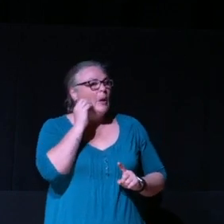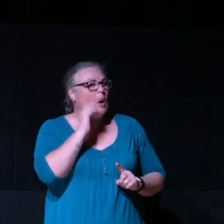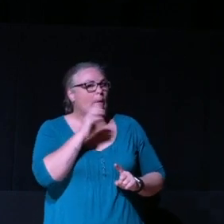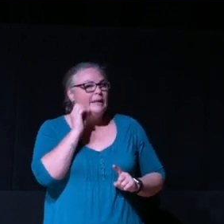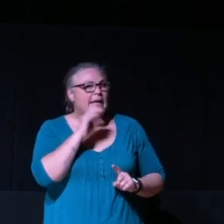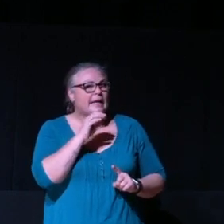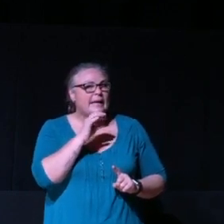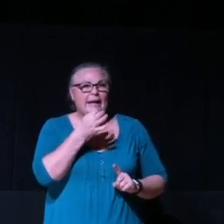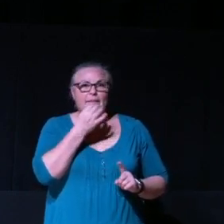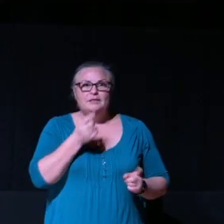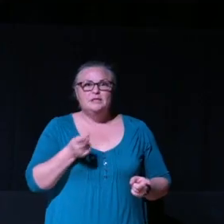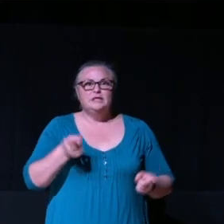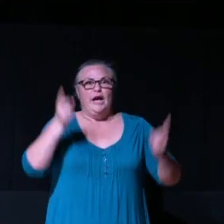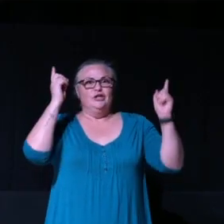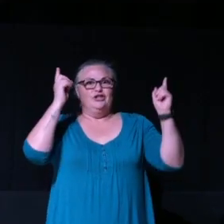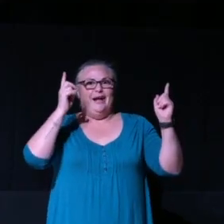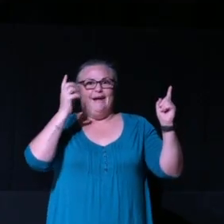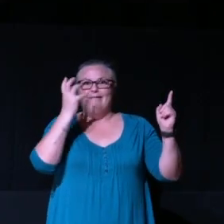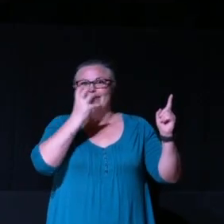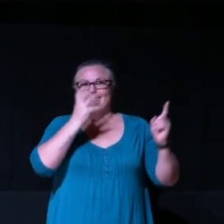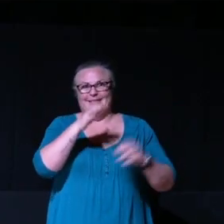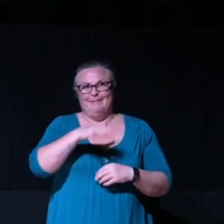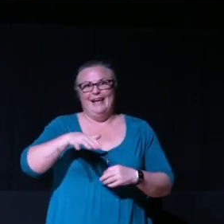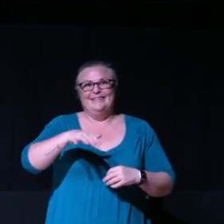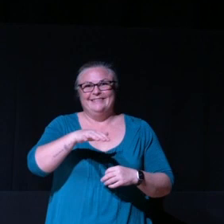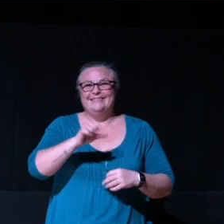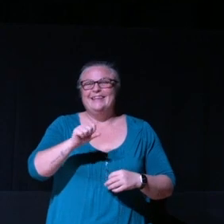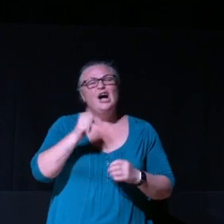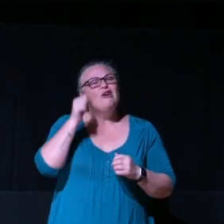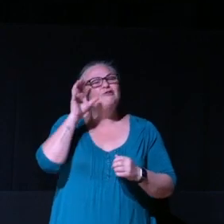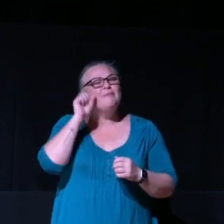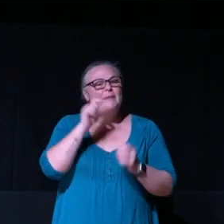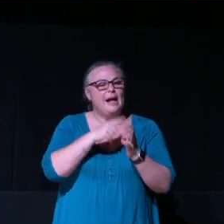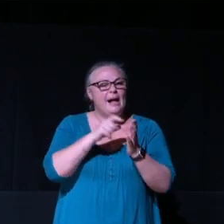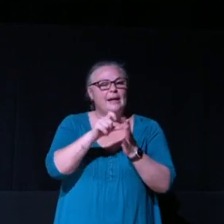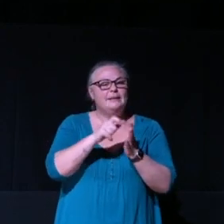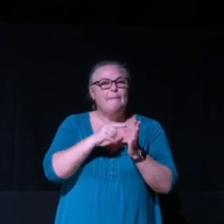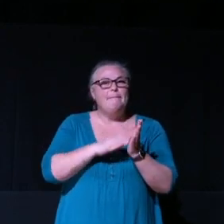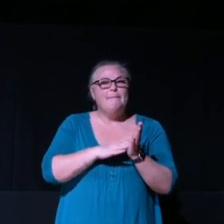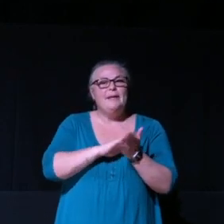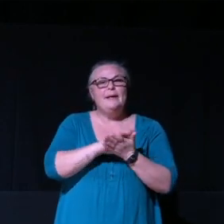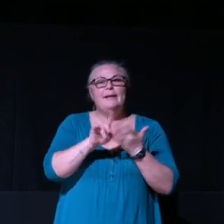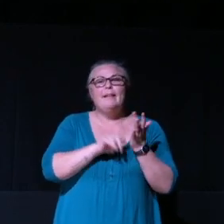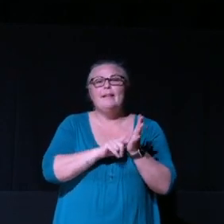I mean, I remember Adam Hills telling me when he had the midnight slot at the Edinburgh comedy festival one